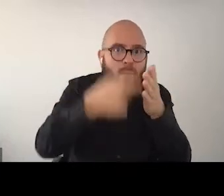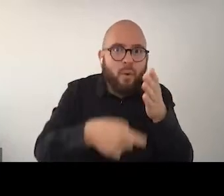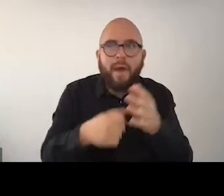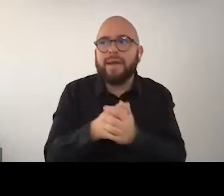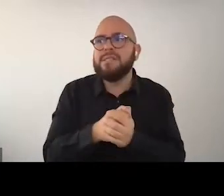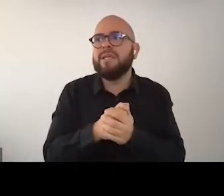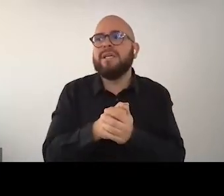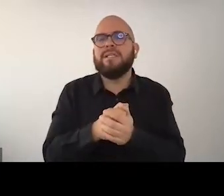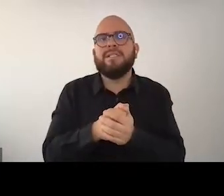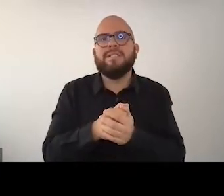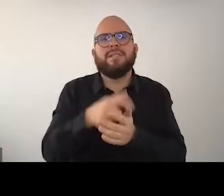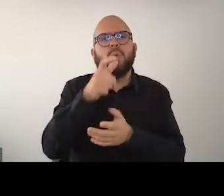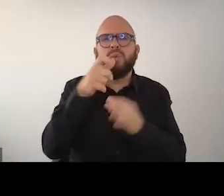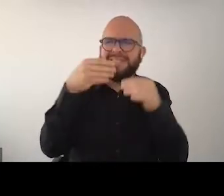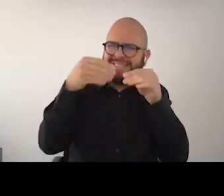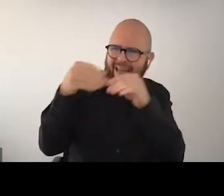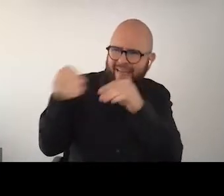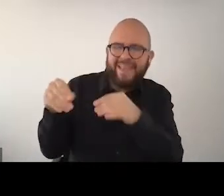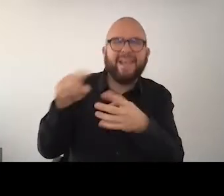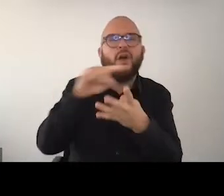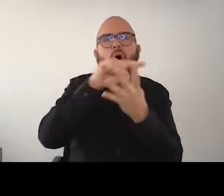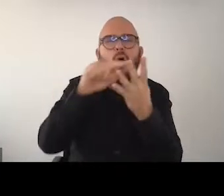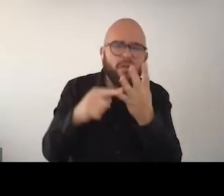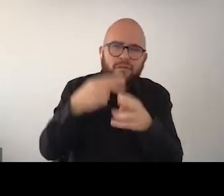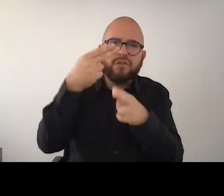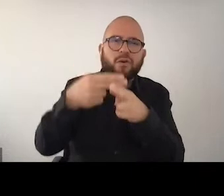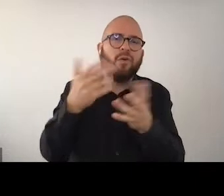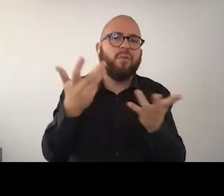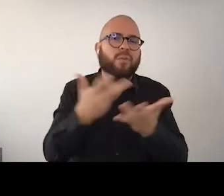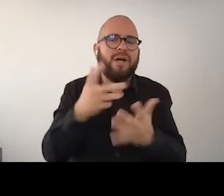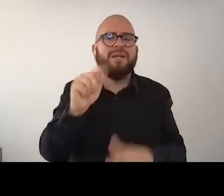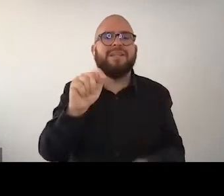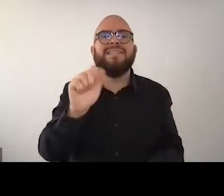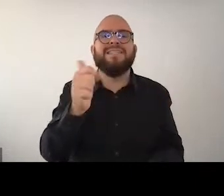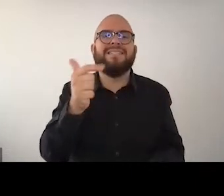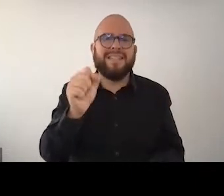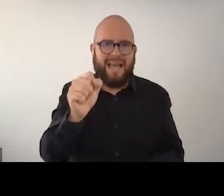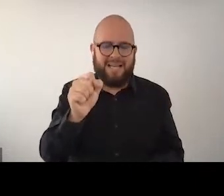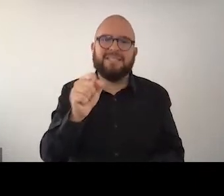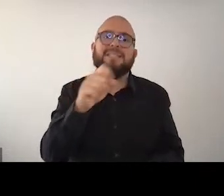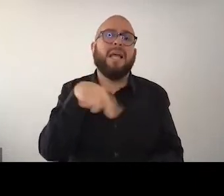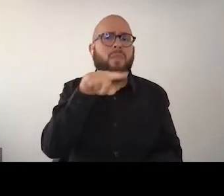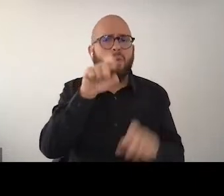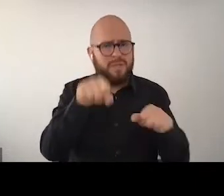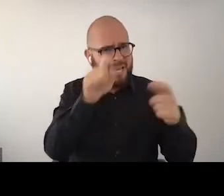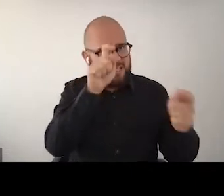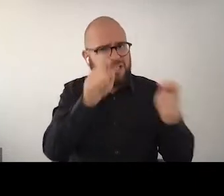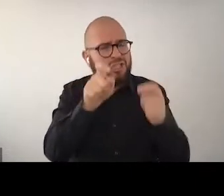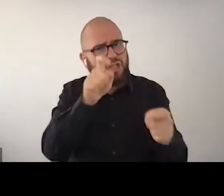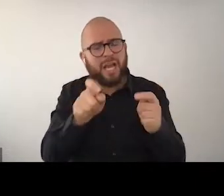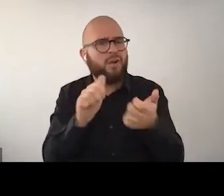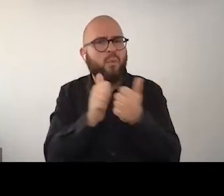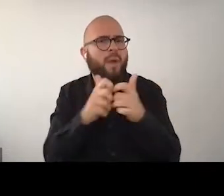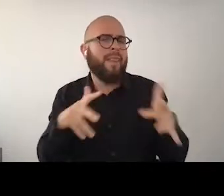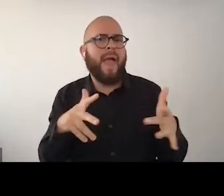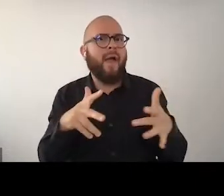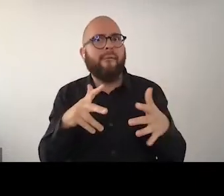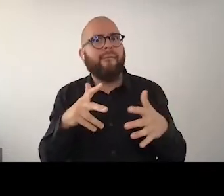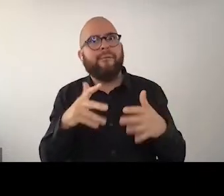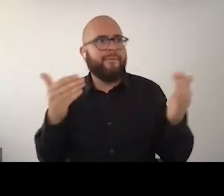All of those are tags, and those can be changed without triggering a new commercial. They can also change the language, for example,